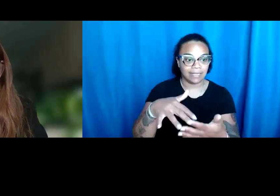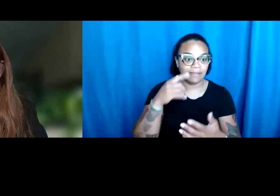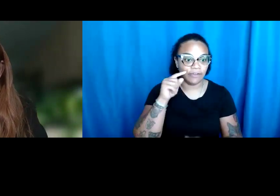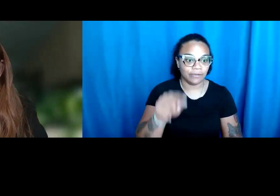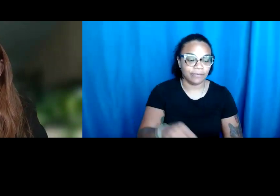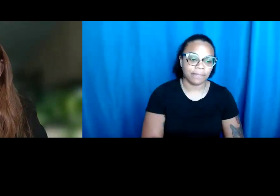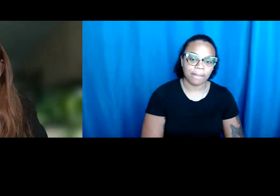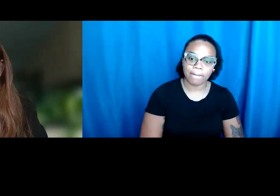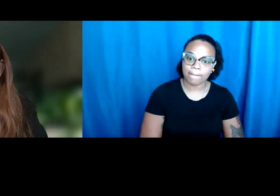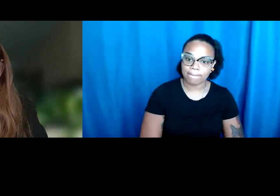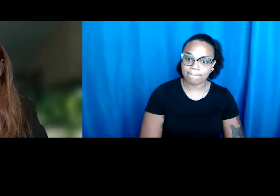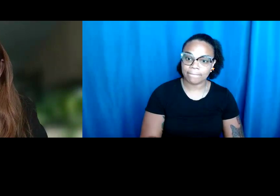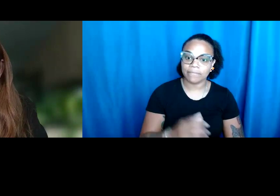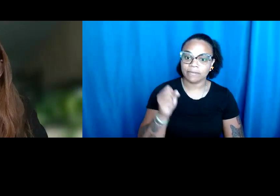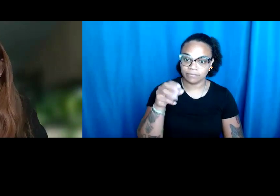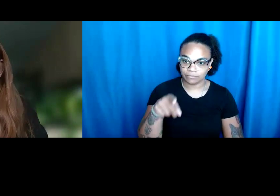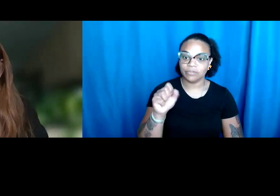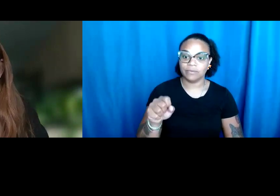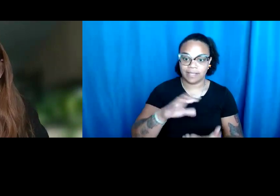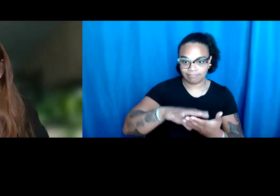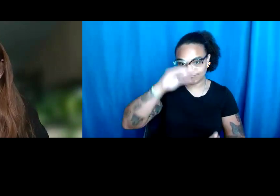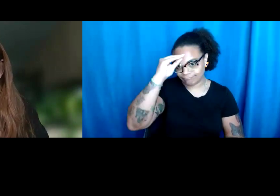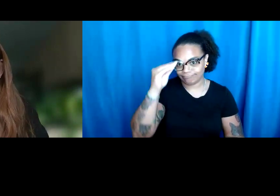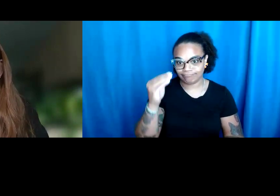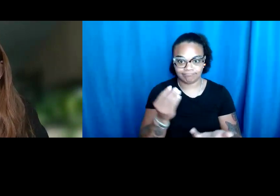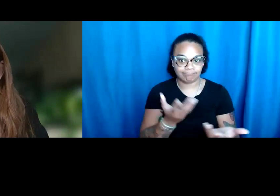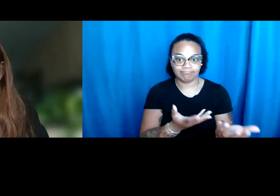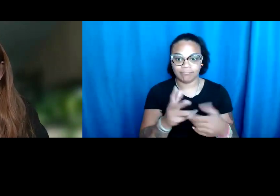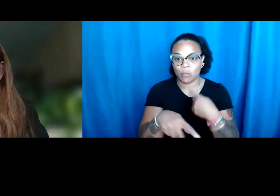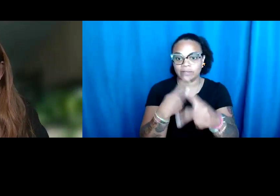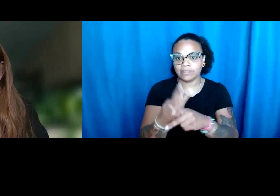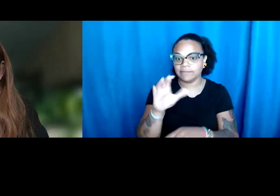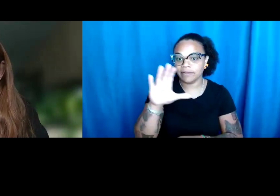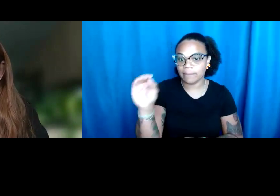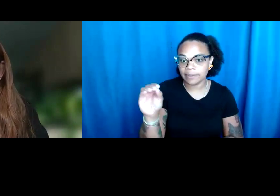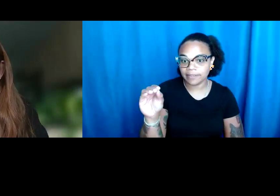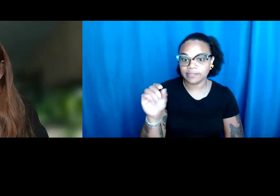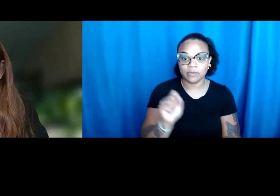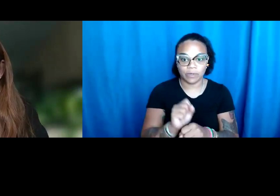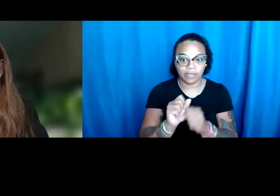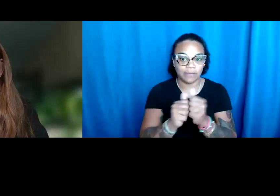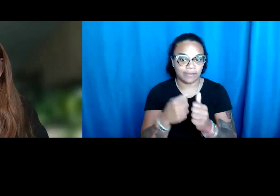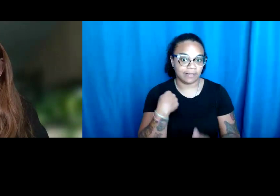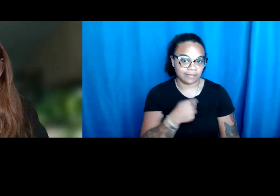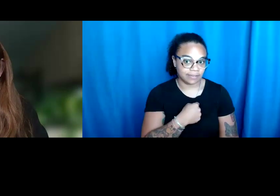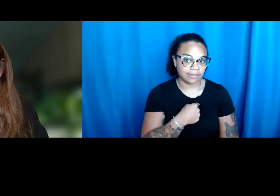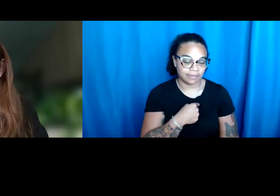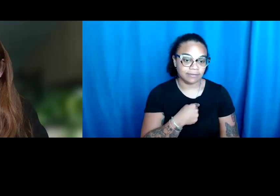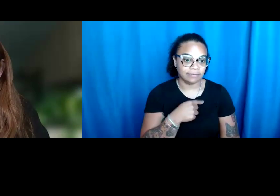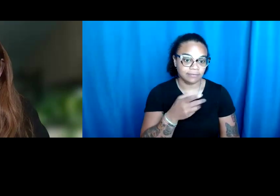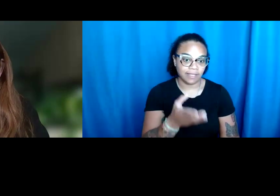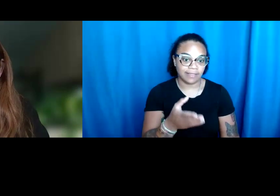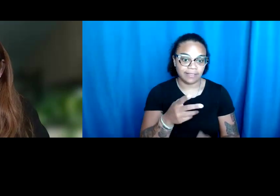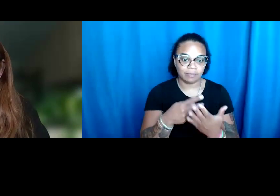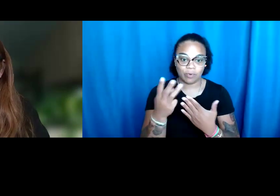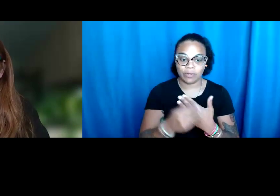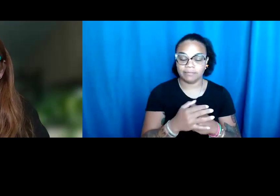Just so you can get to know what types of companies are working with us in these programs.